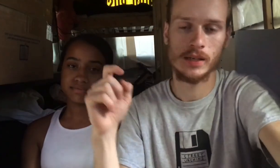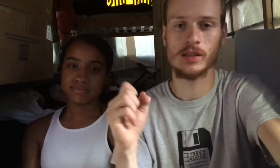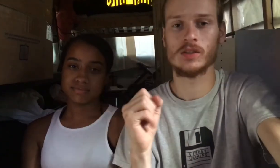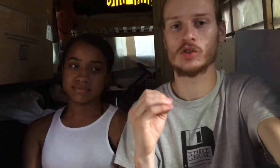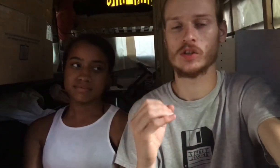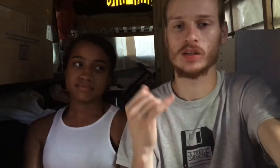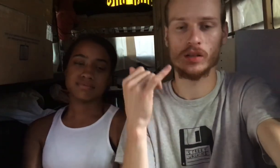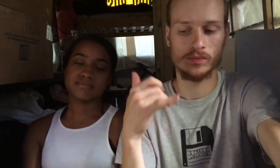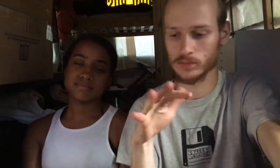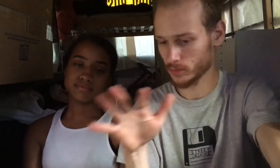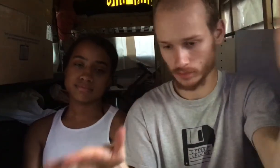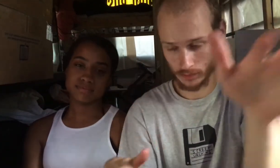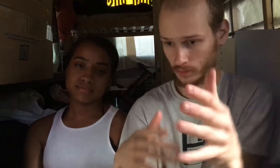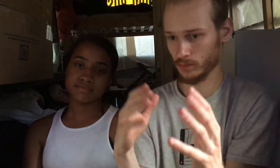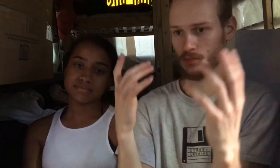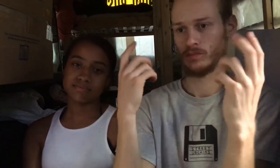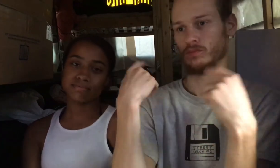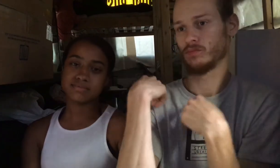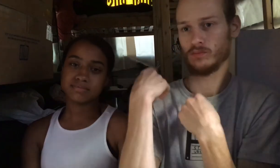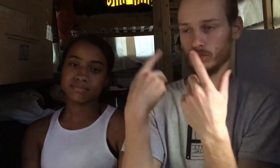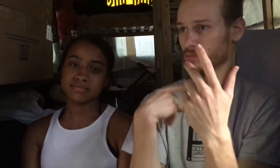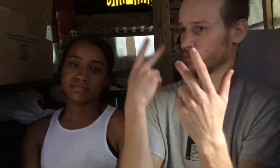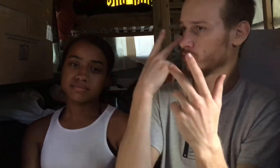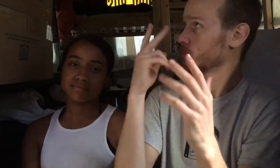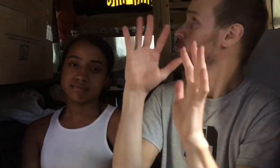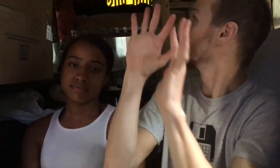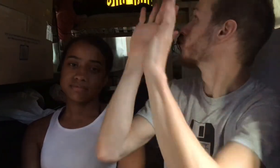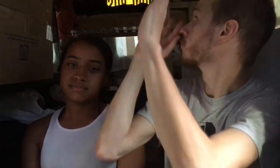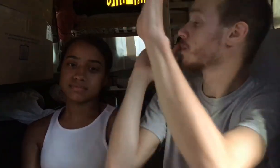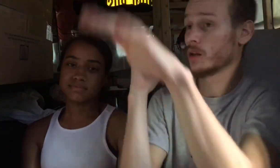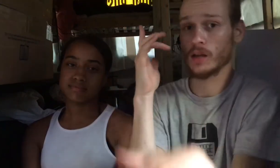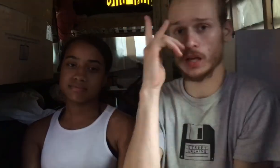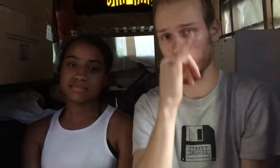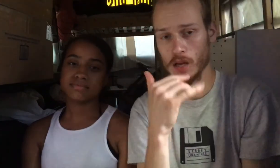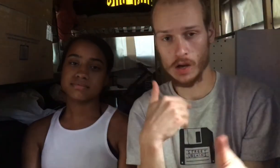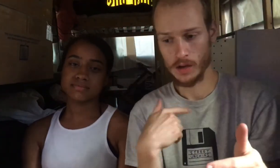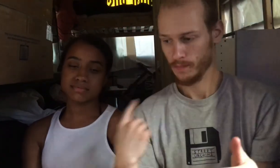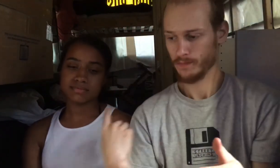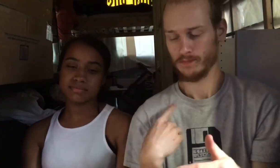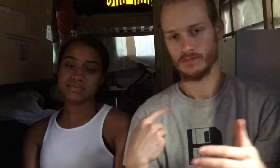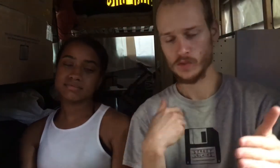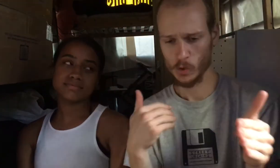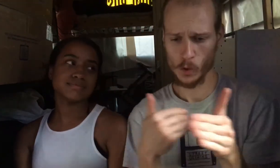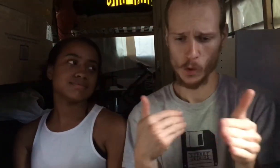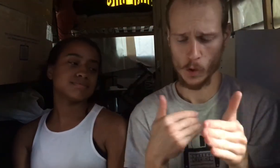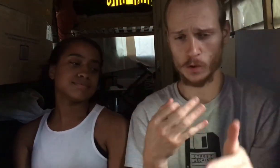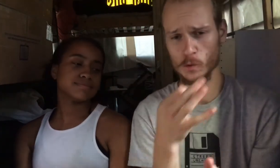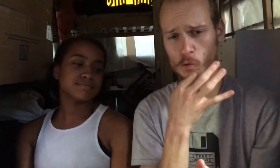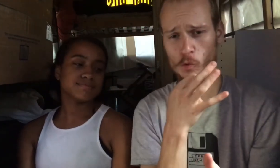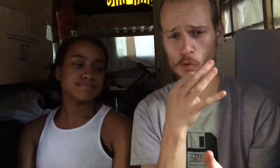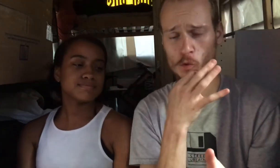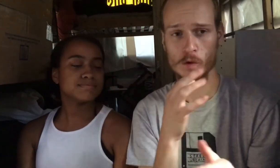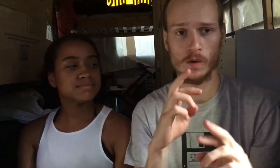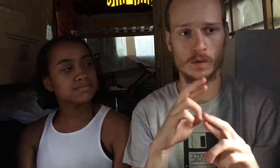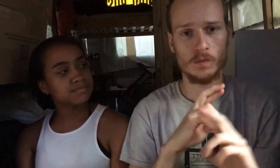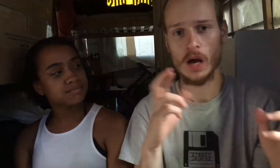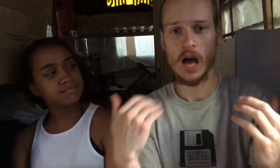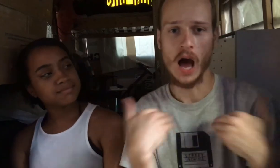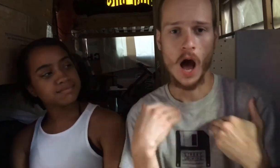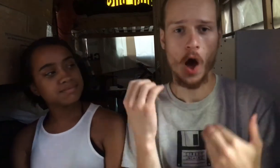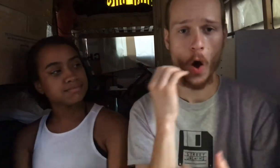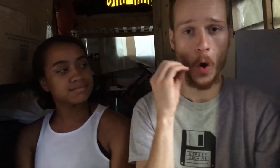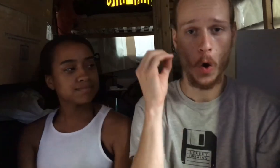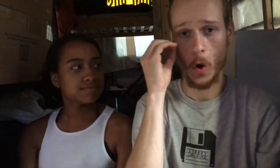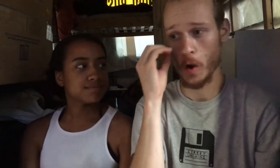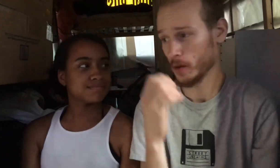So, now since after we finished work and we seeing here is almost arrive home soon!